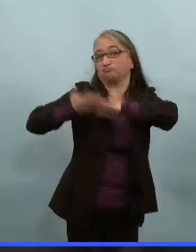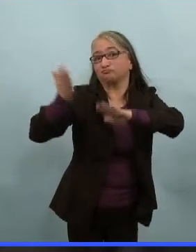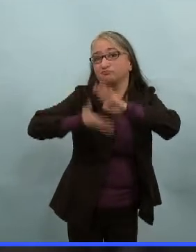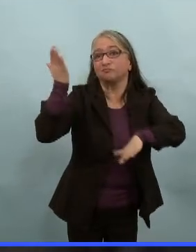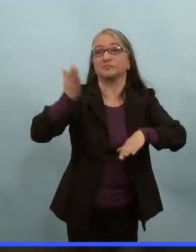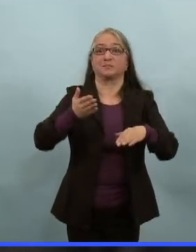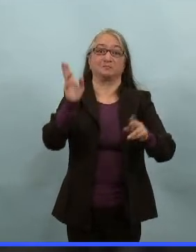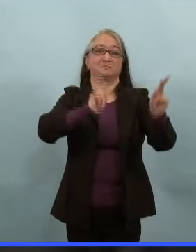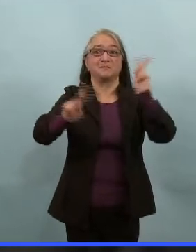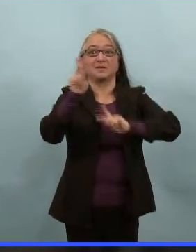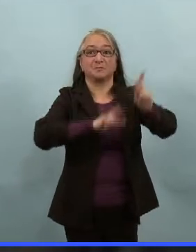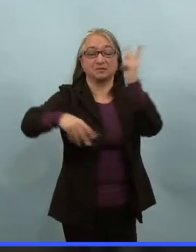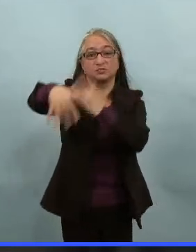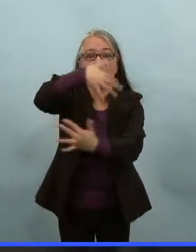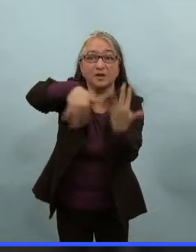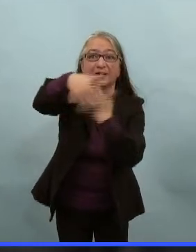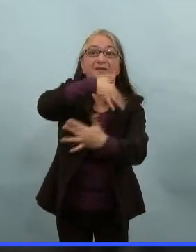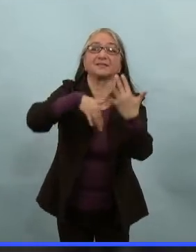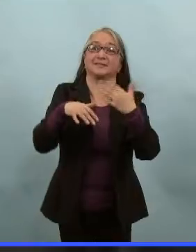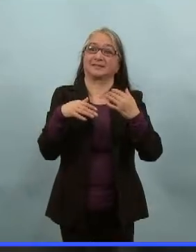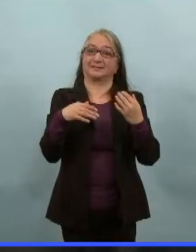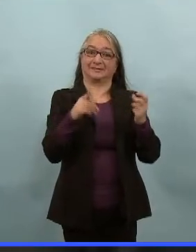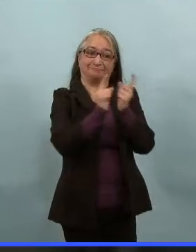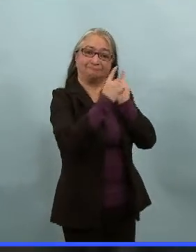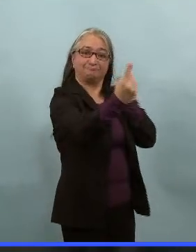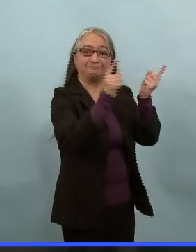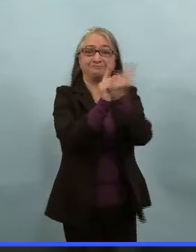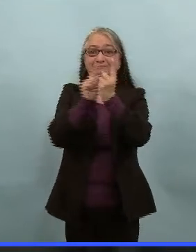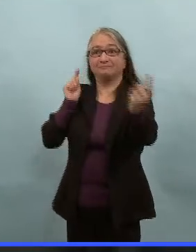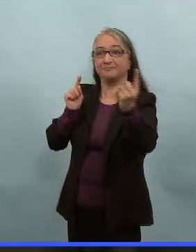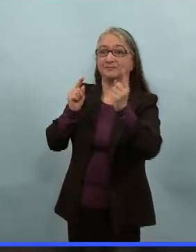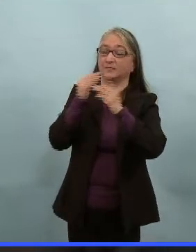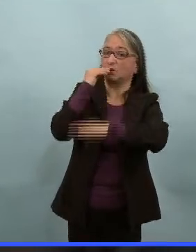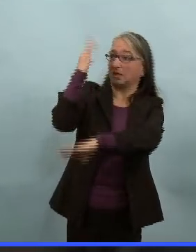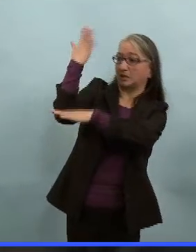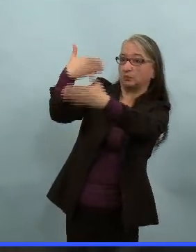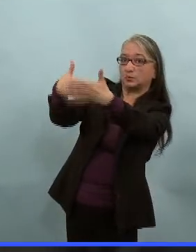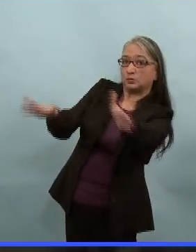businesses operationalize look at lunchrooms you know staffing areas try to separate individuals